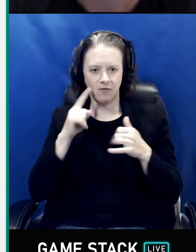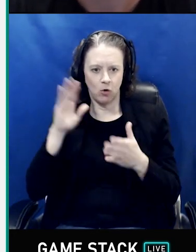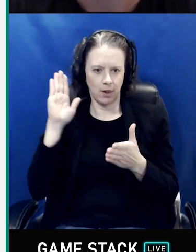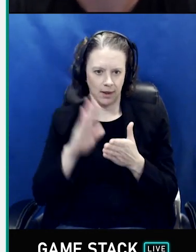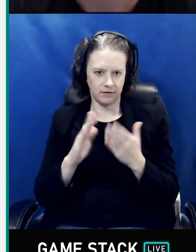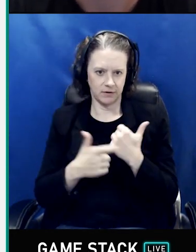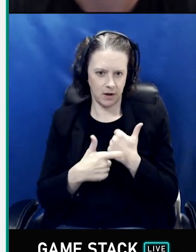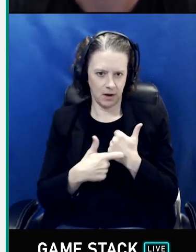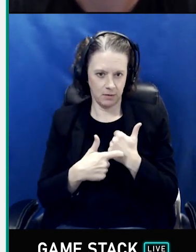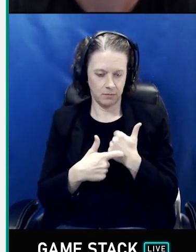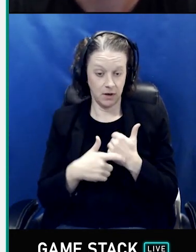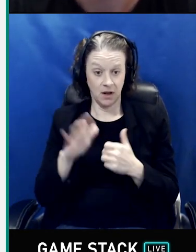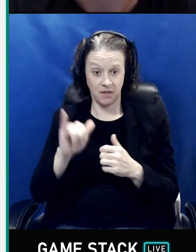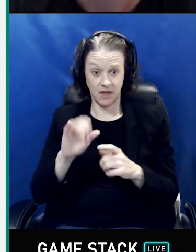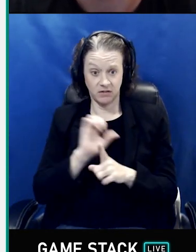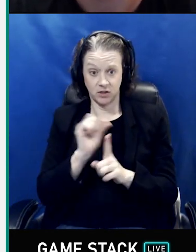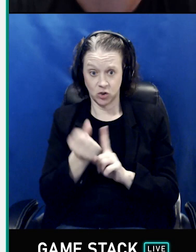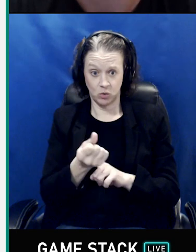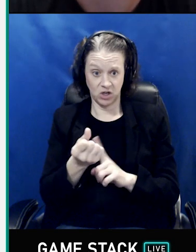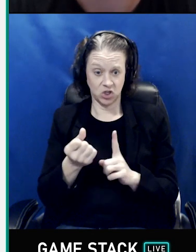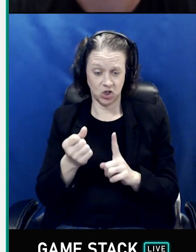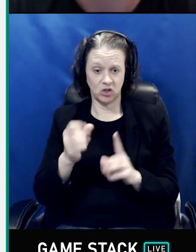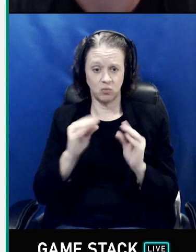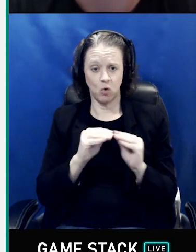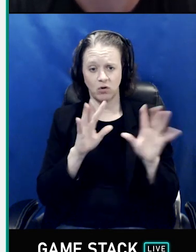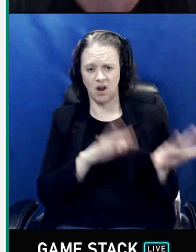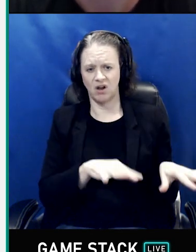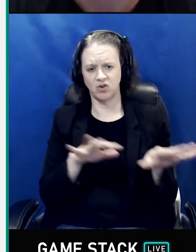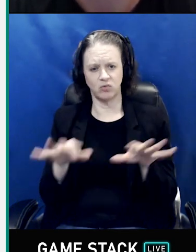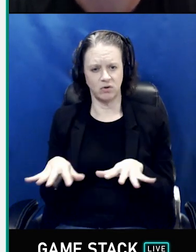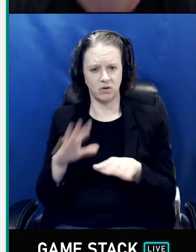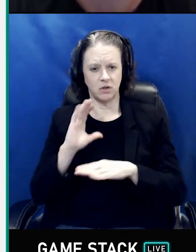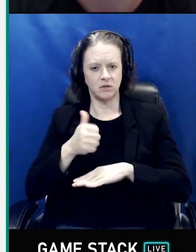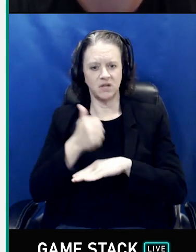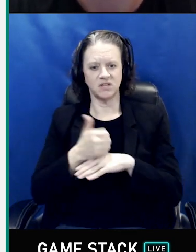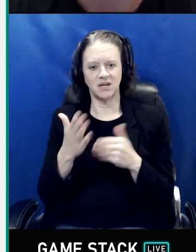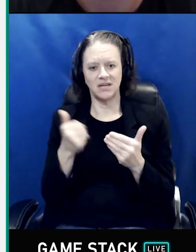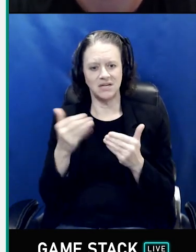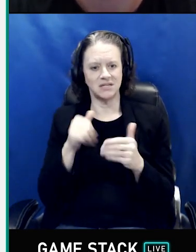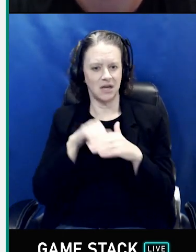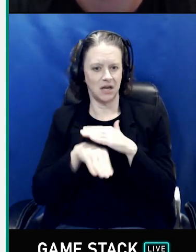might engage with that title is a bit more casual, and based on easy access to the content itself.